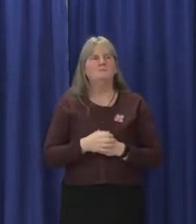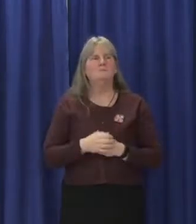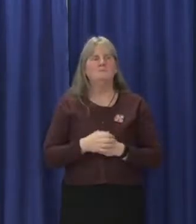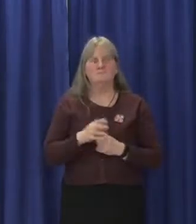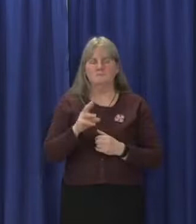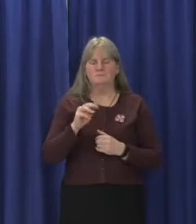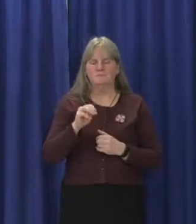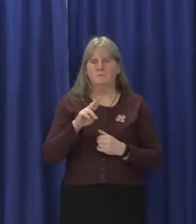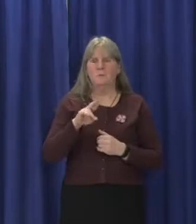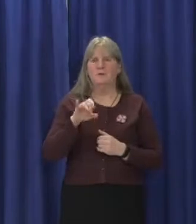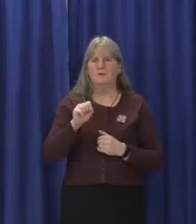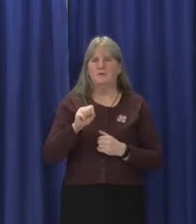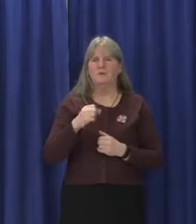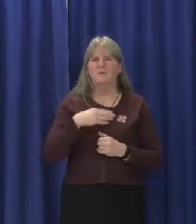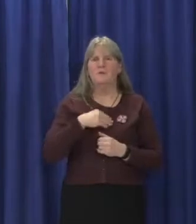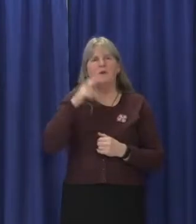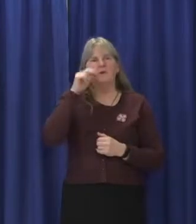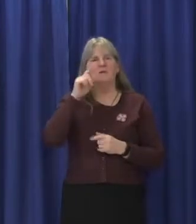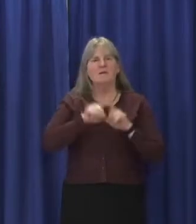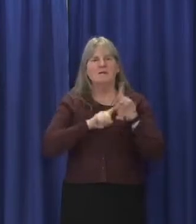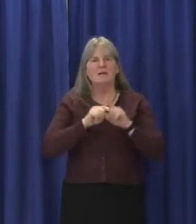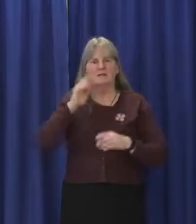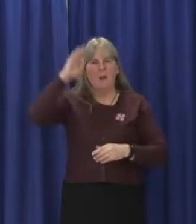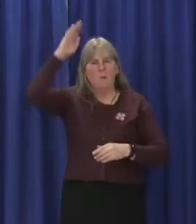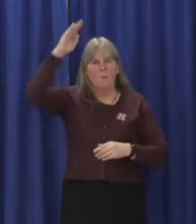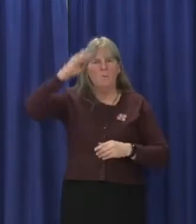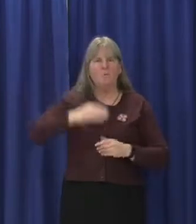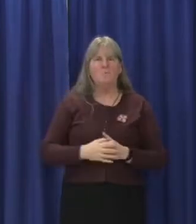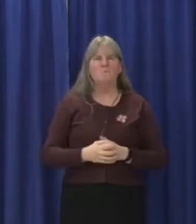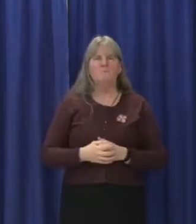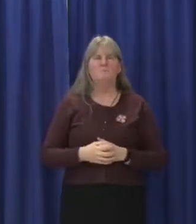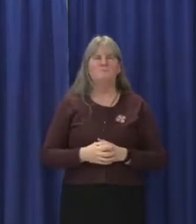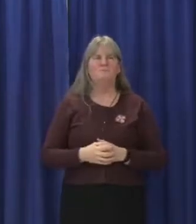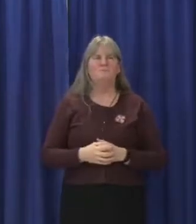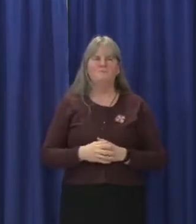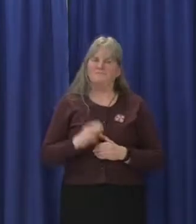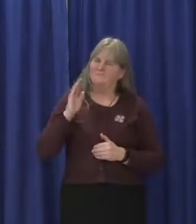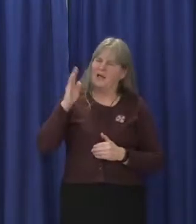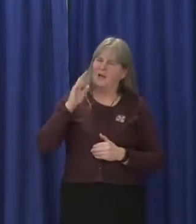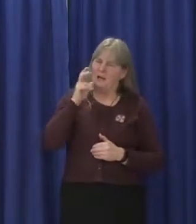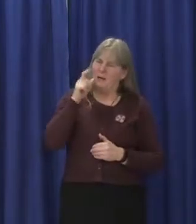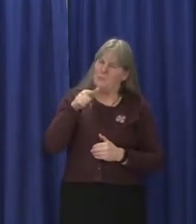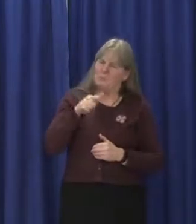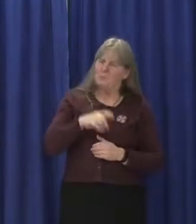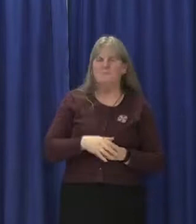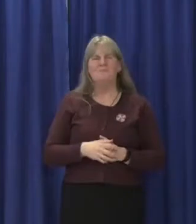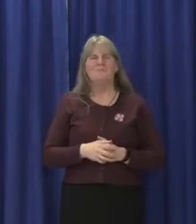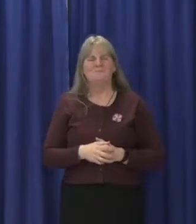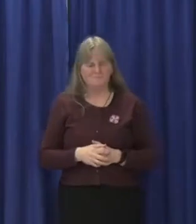the White Horse Star. Reporter: Hello. Hello, we can hear you.